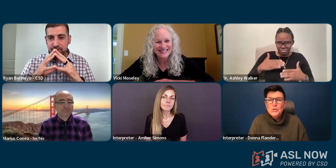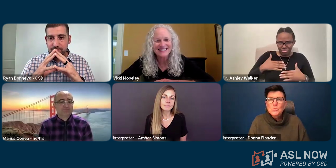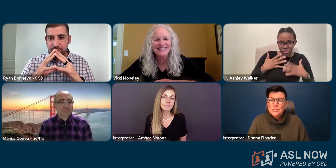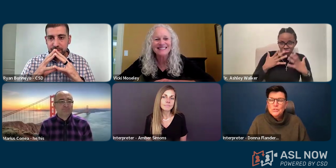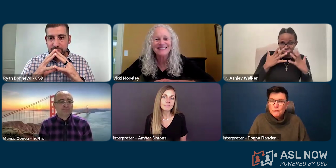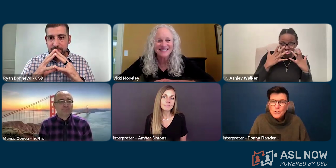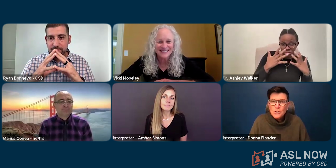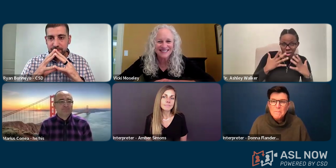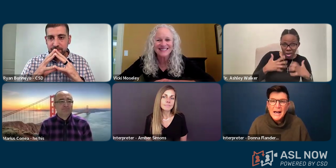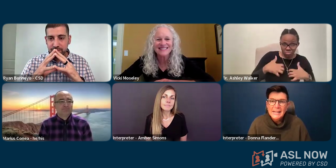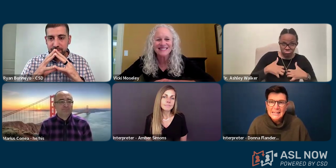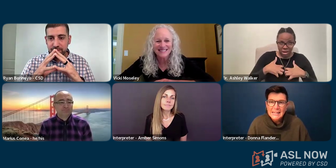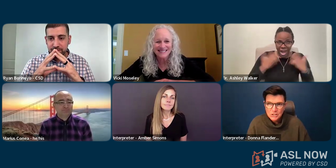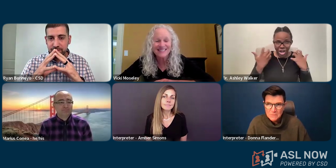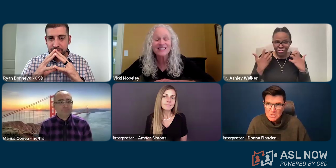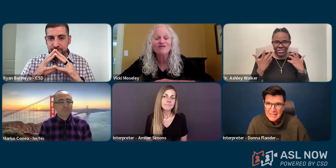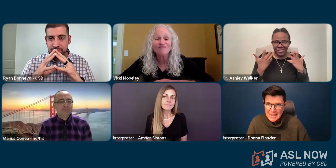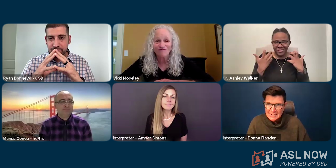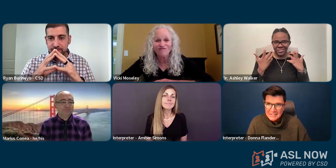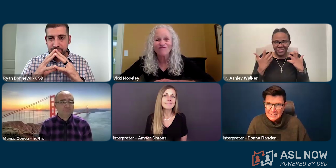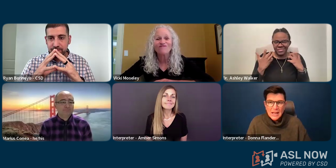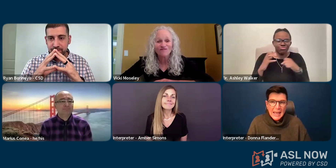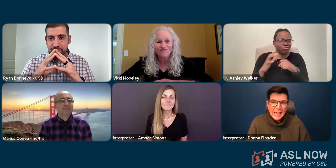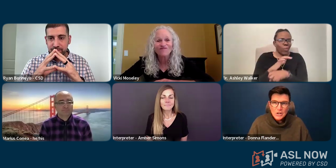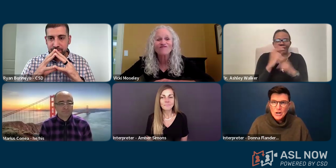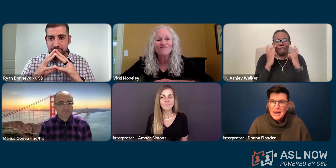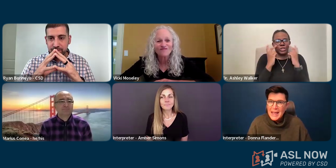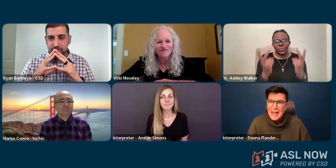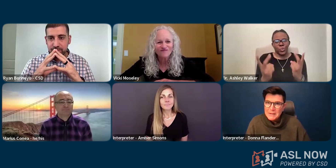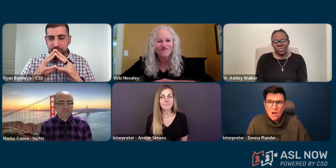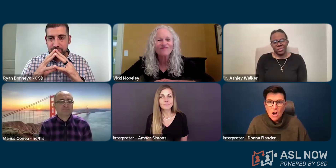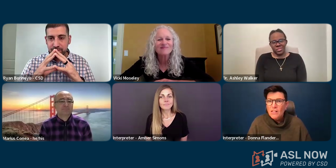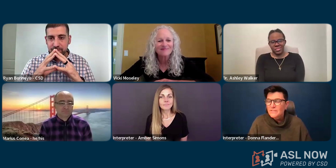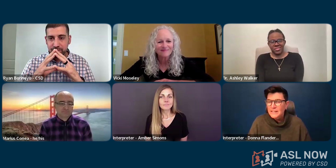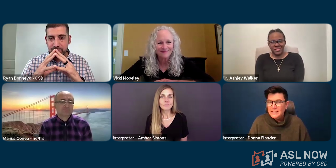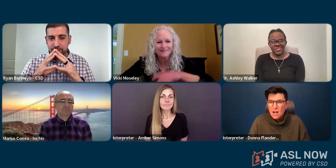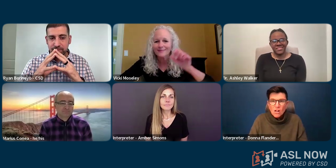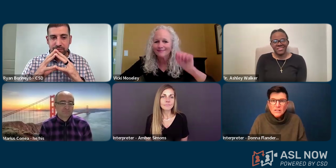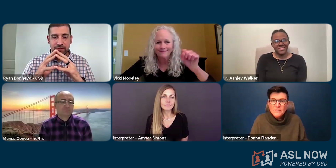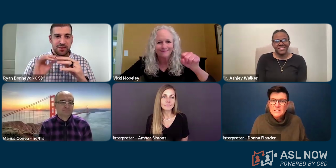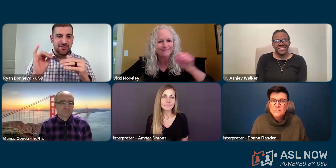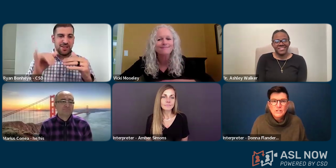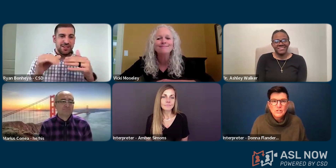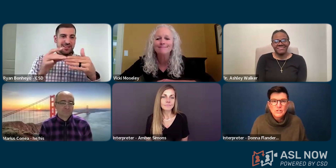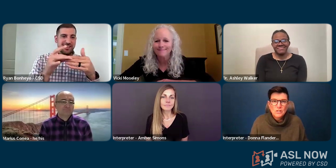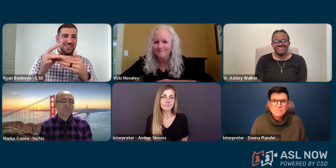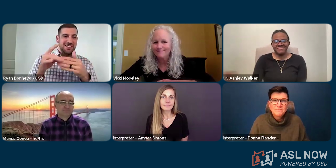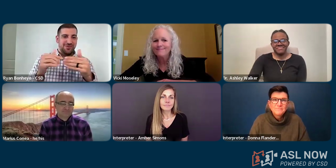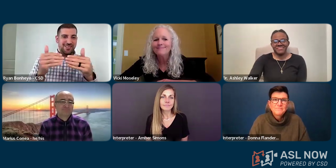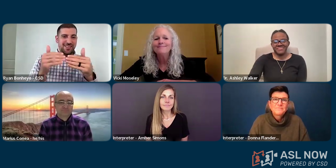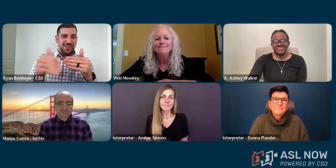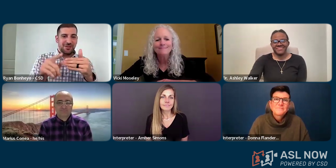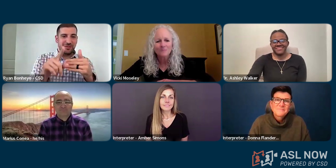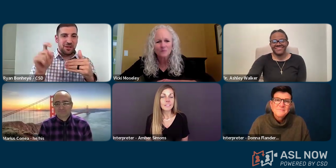We use the full body to communicate anger, happiness, all of it. All of it is visual.